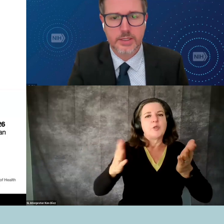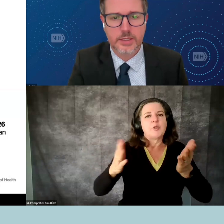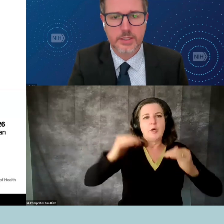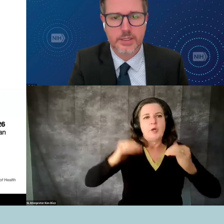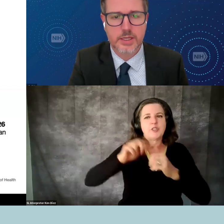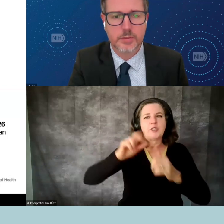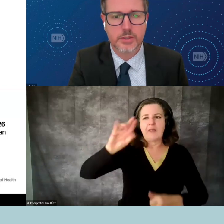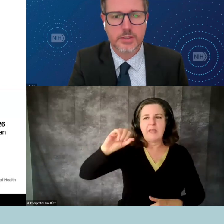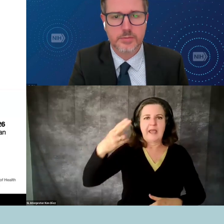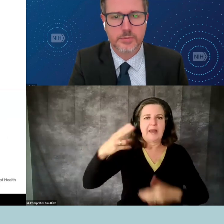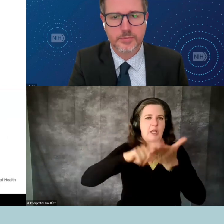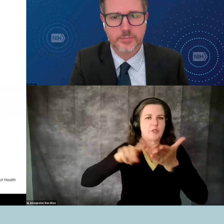Next slide, please.